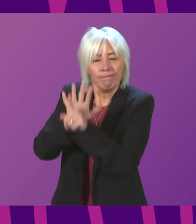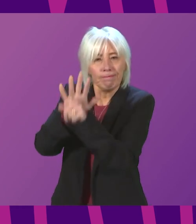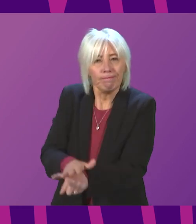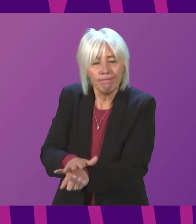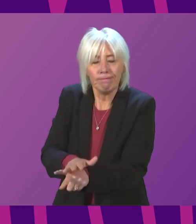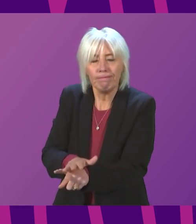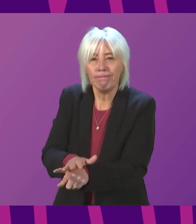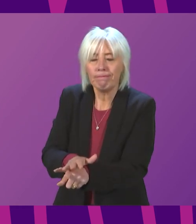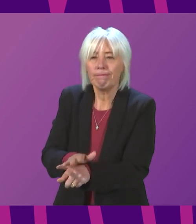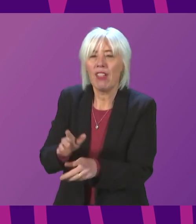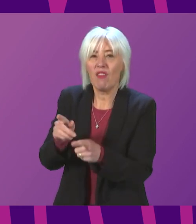otherwise fall on them.